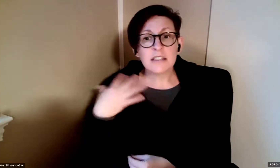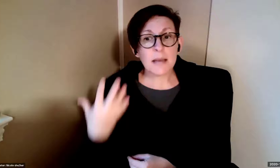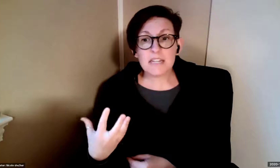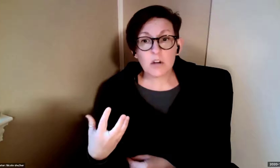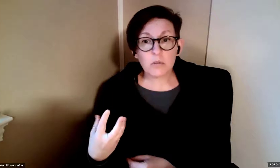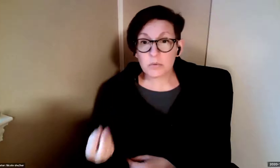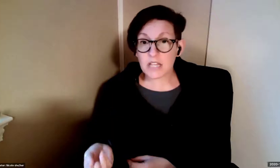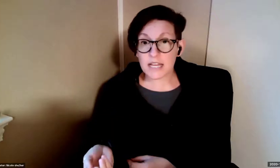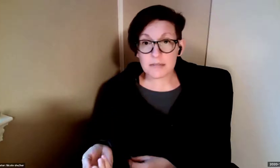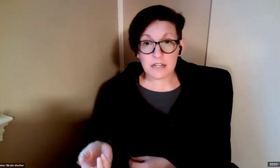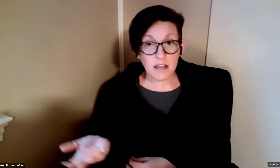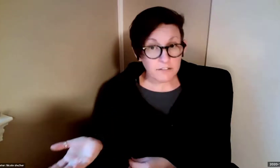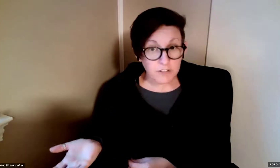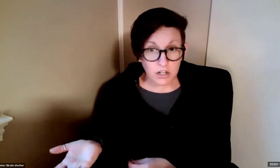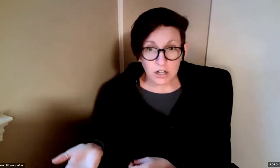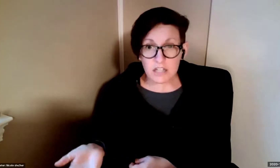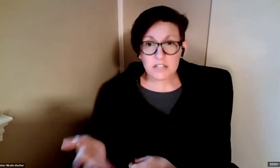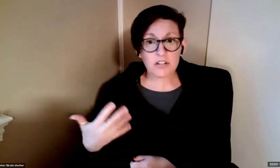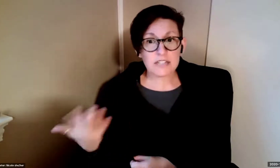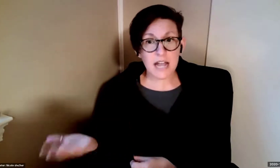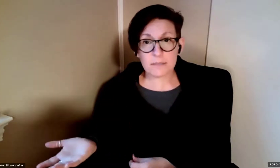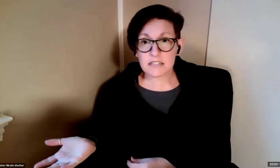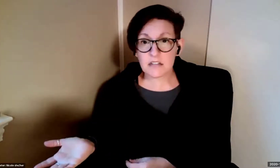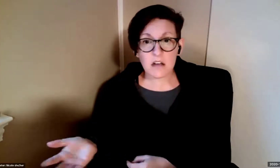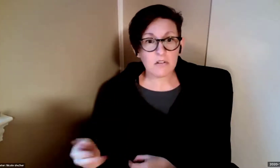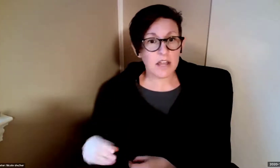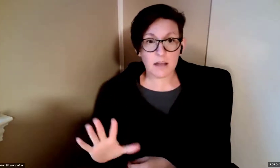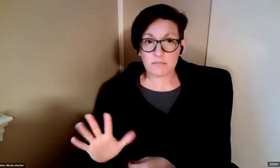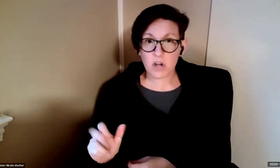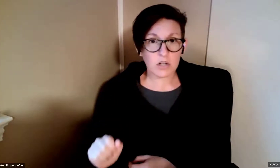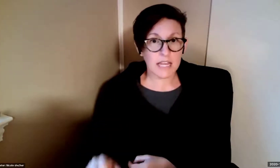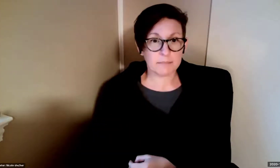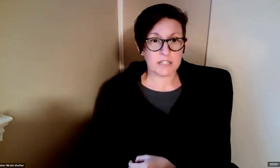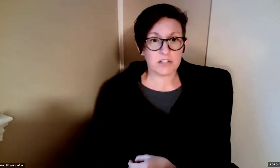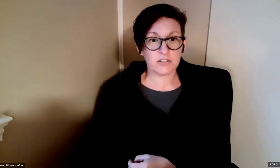Nicole she/her: Let me know what you would like me to cover starts topics. Go and I'm totally happy to do that for you can say,